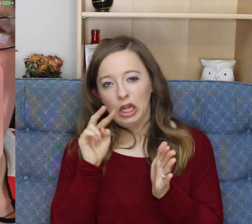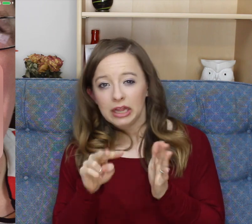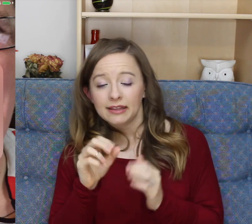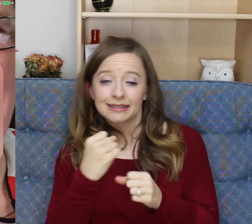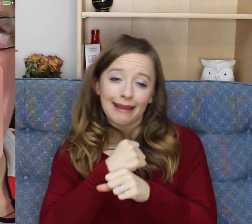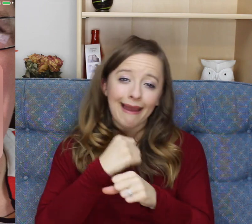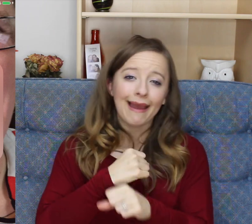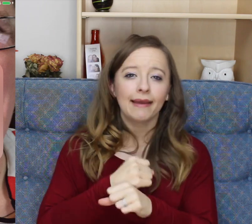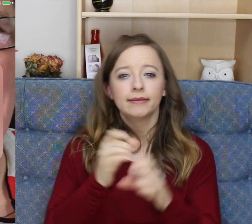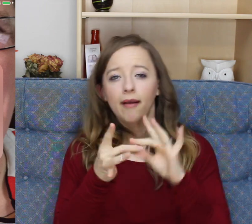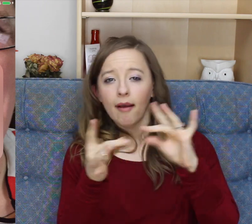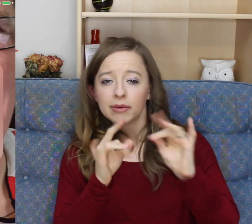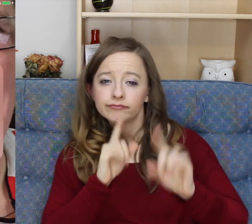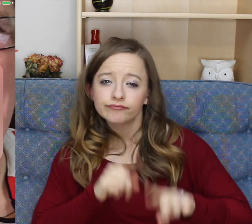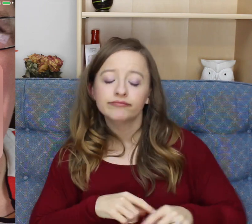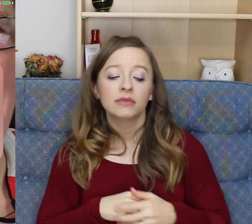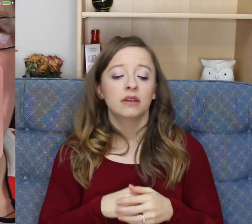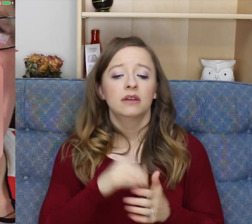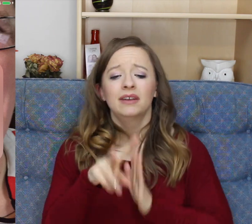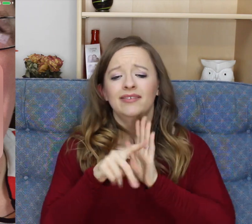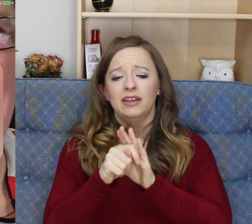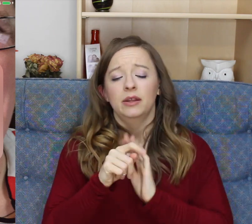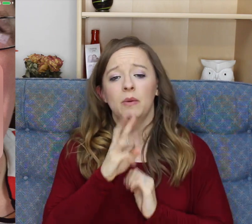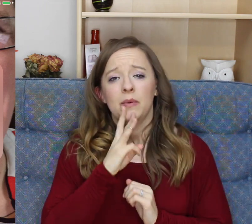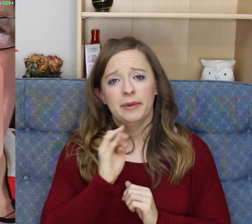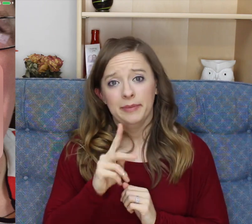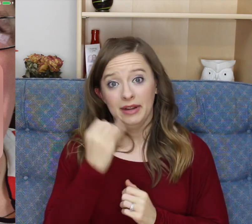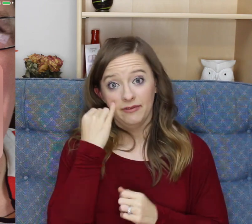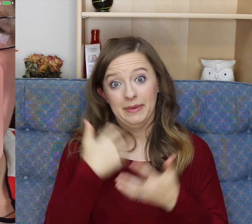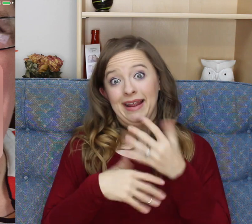so I can look at stats. I can reply to comments. Stuff like that. Video WaterMark is if I